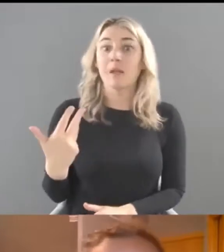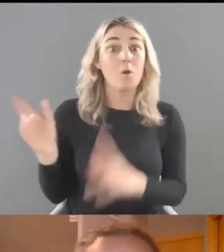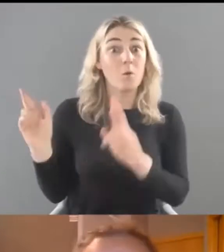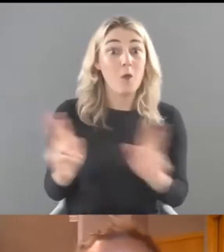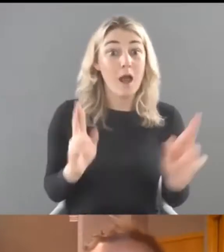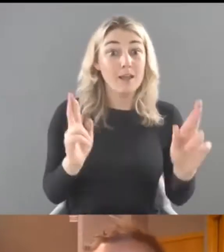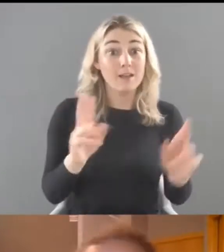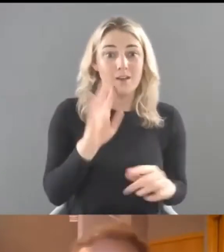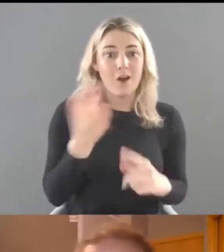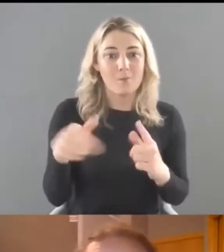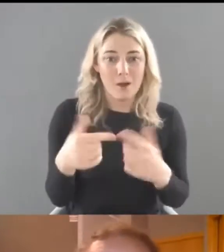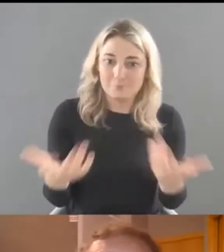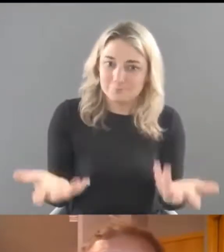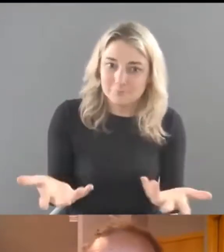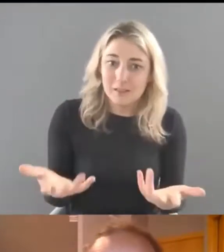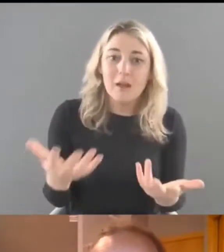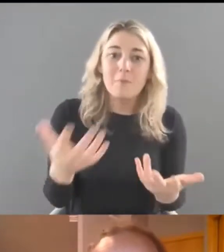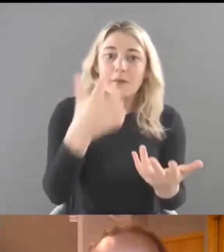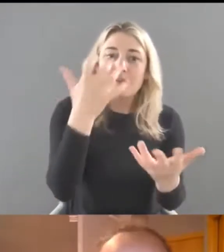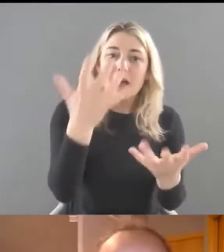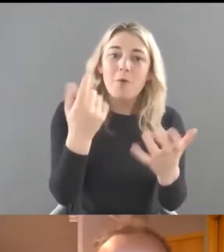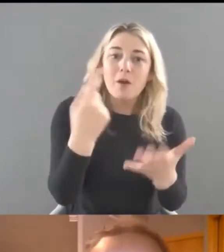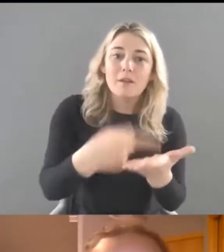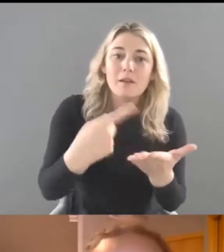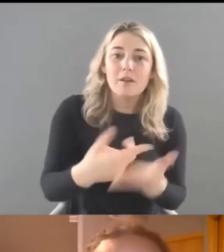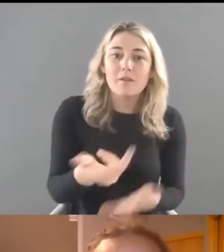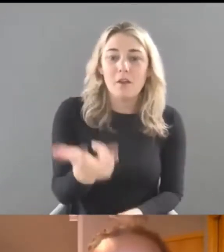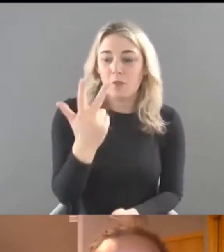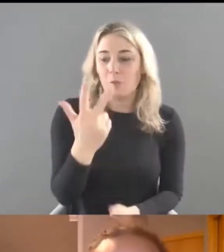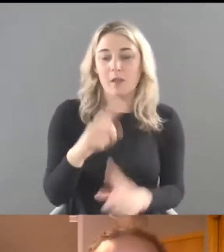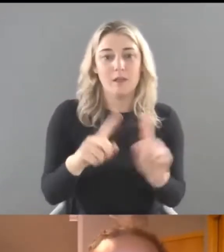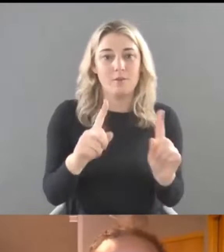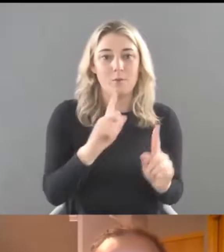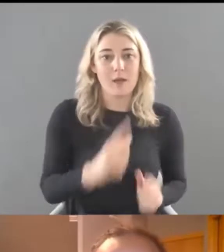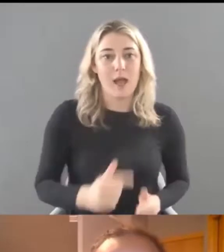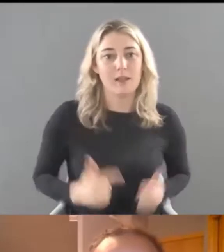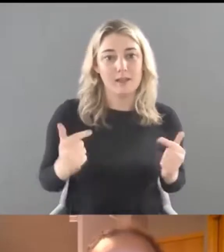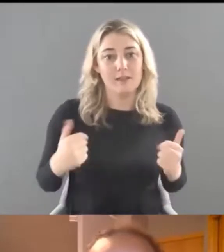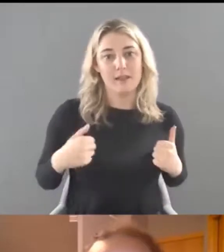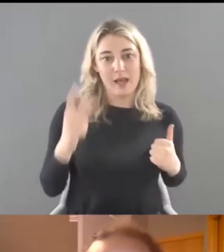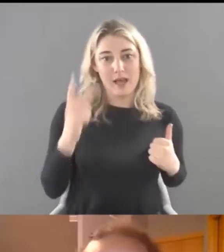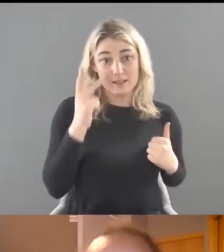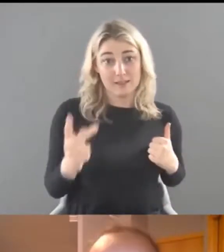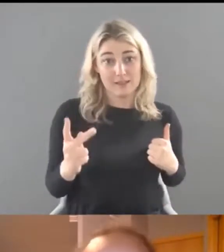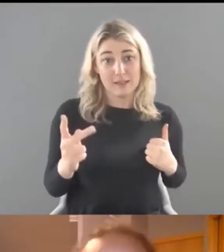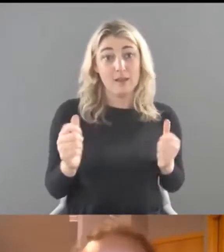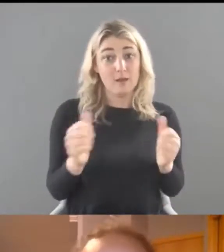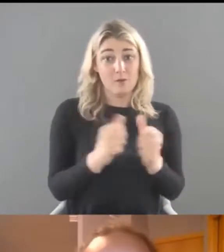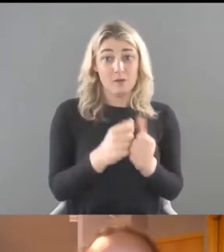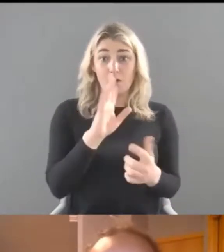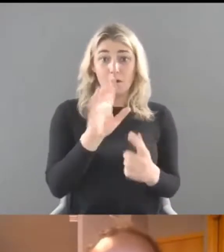Because I want to discuss three realities that I see with talking about race